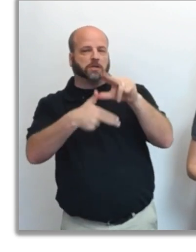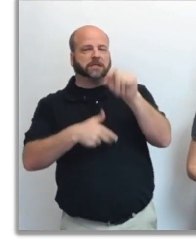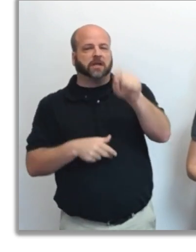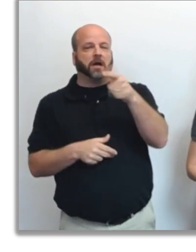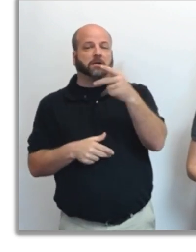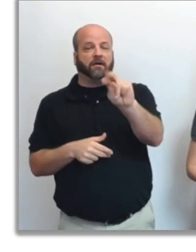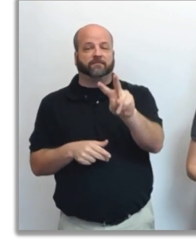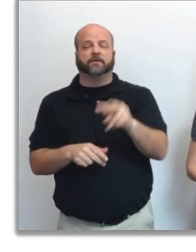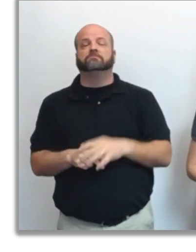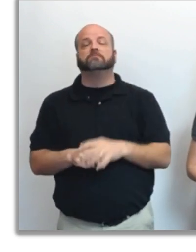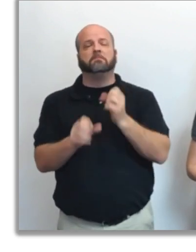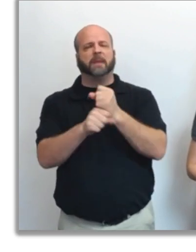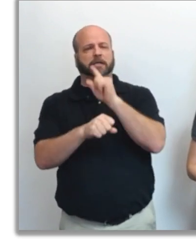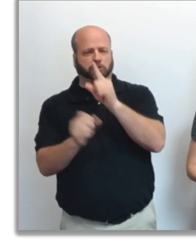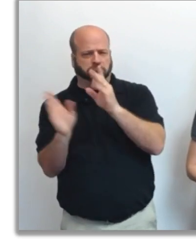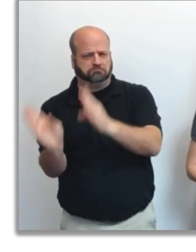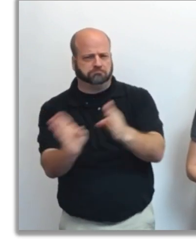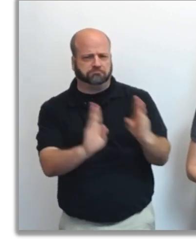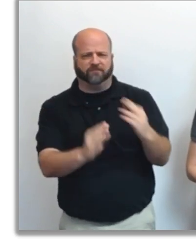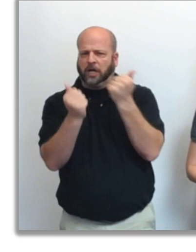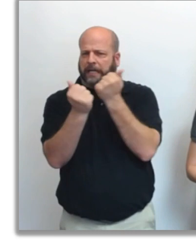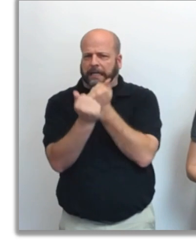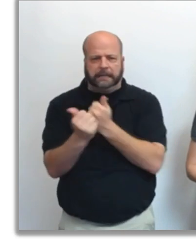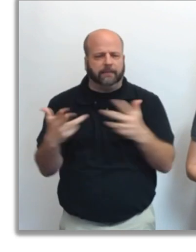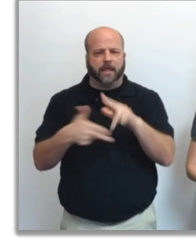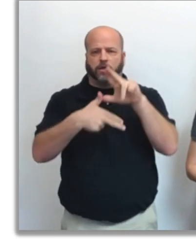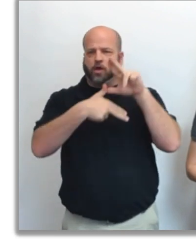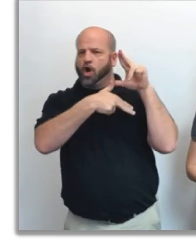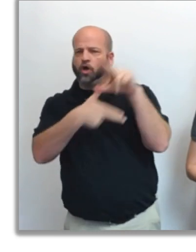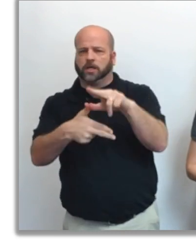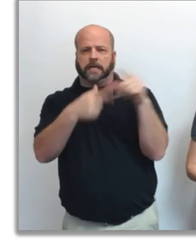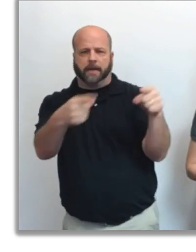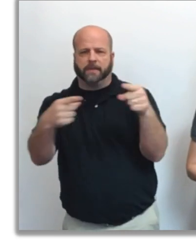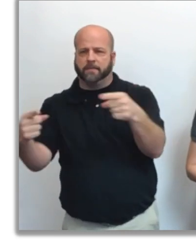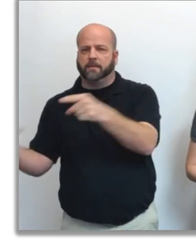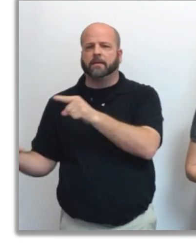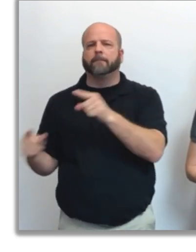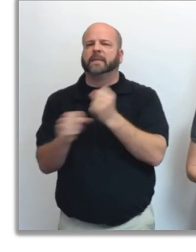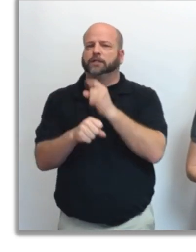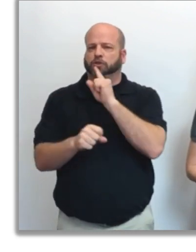Make sure you are prepared for anything a hurricane throws your way by being prepared!